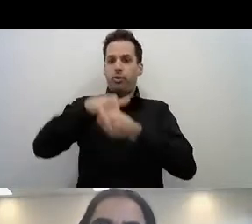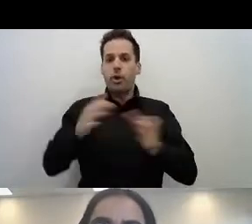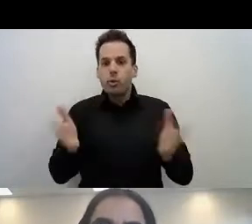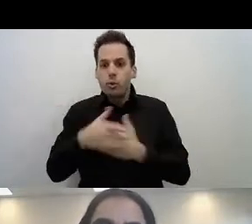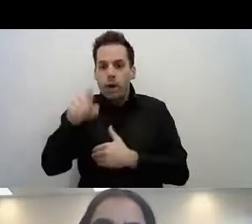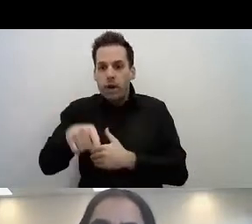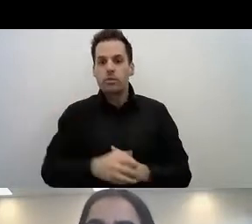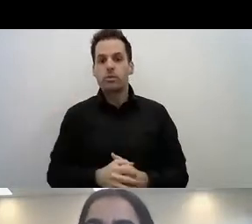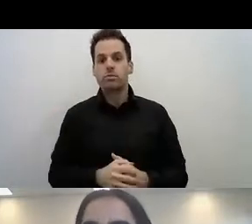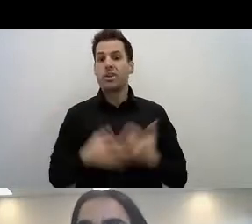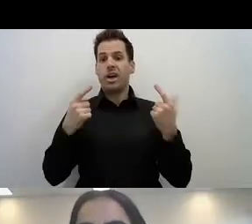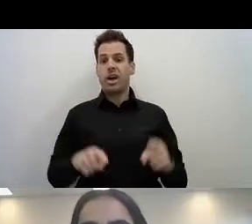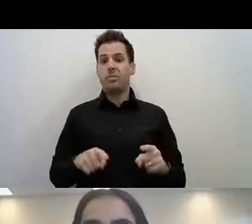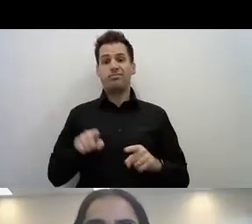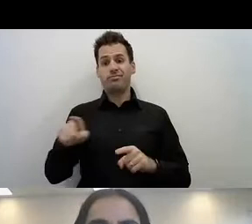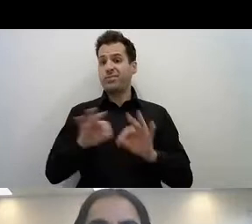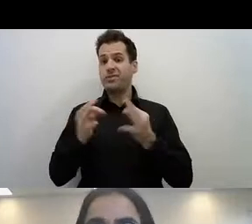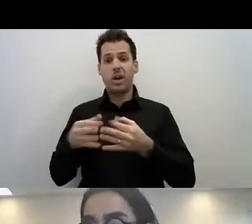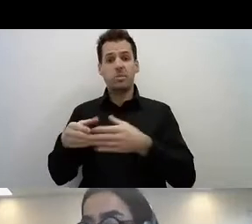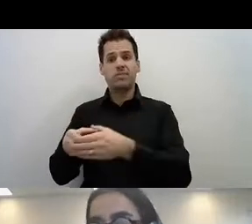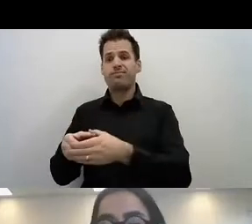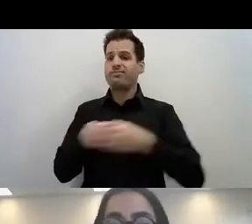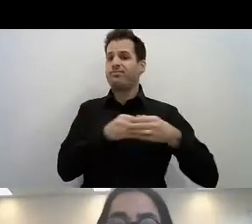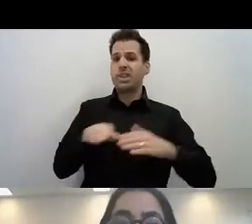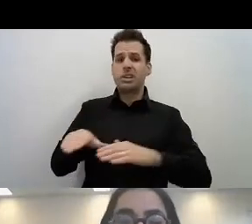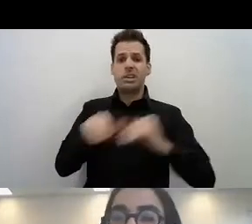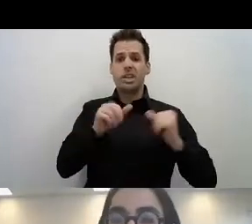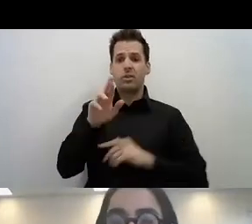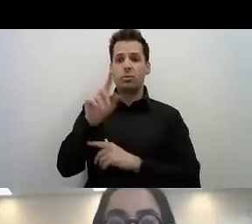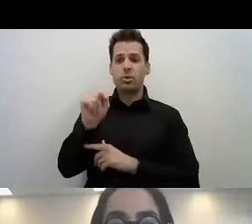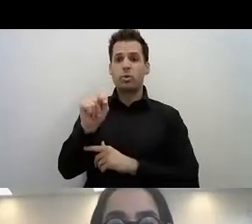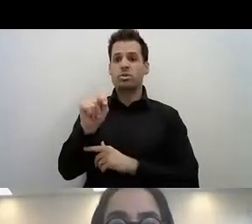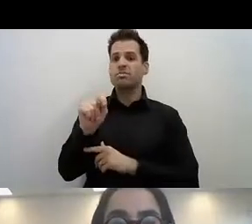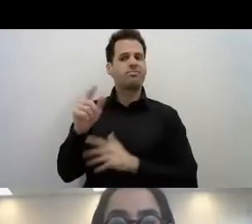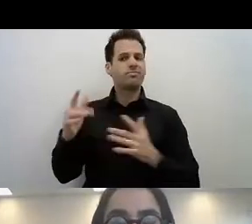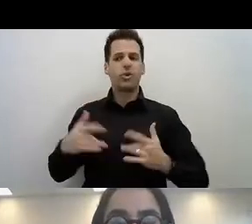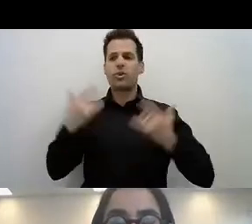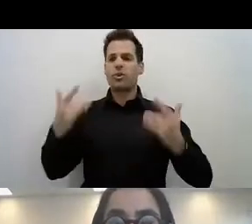left the resort and ended their vacation early with i'm sure as you can imagine all the feelings